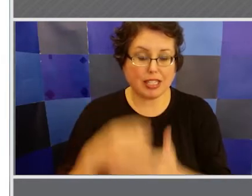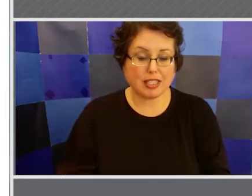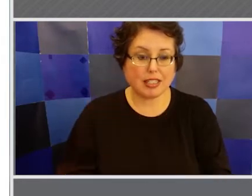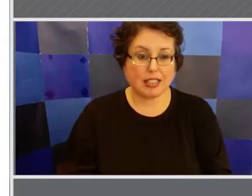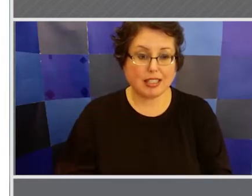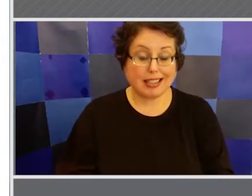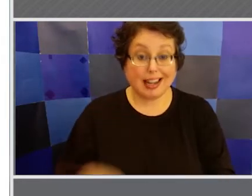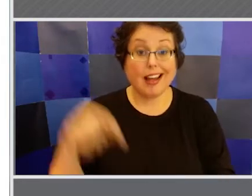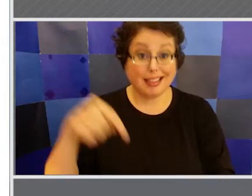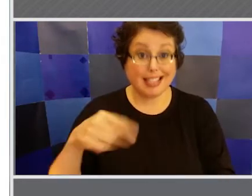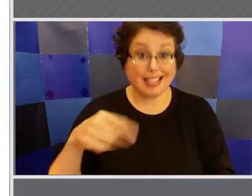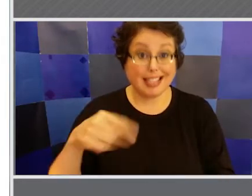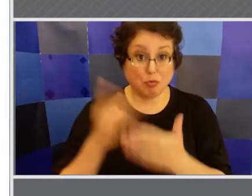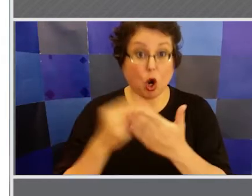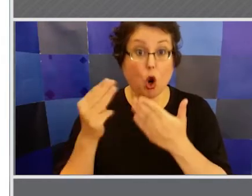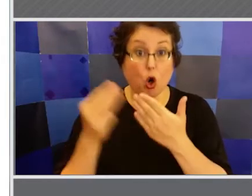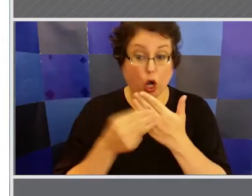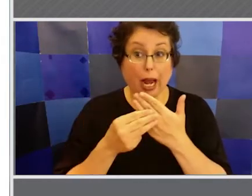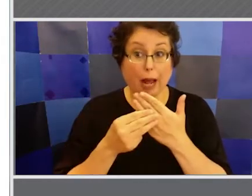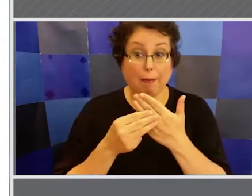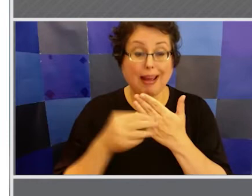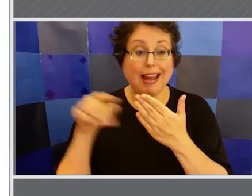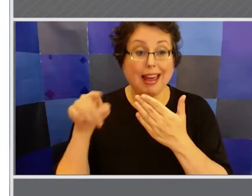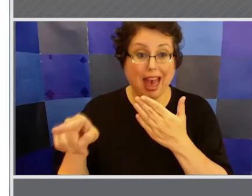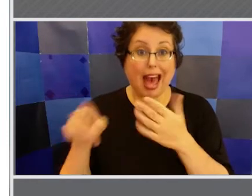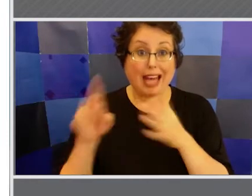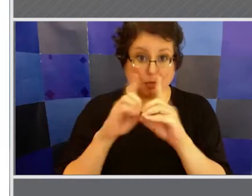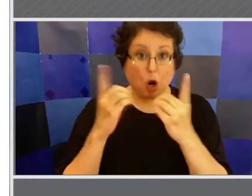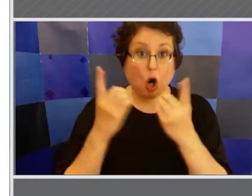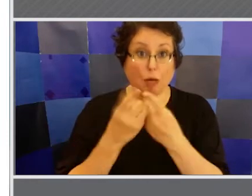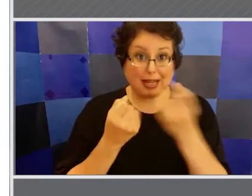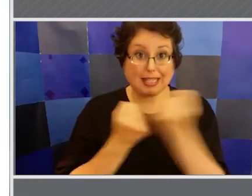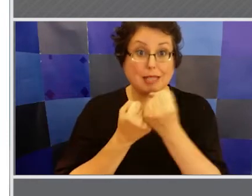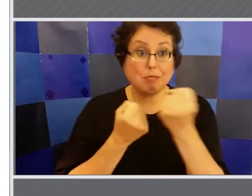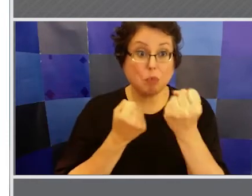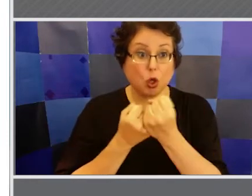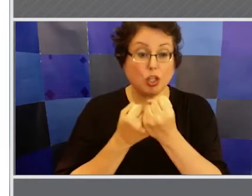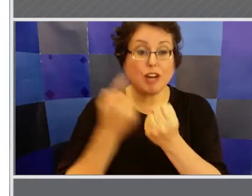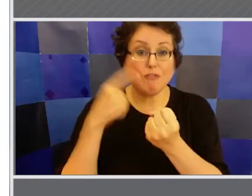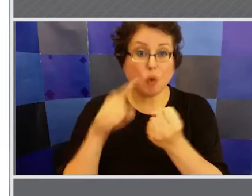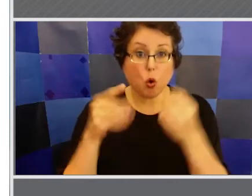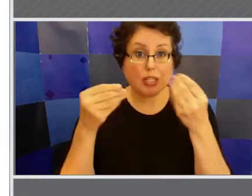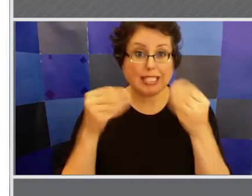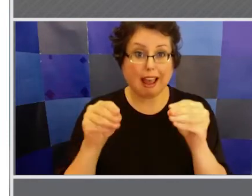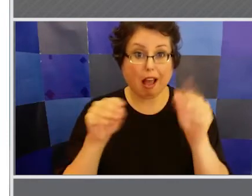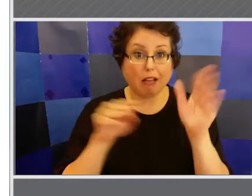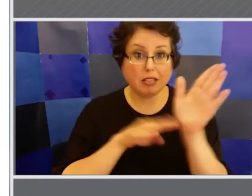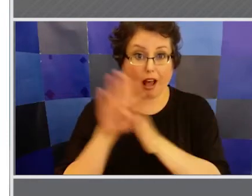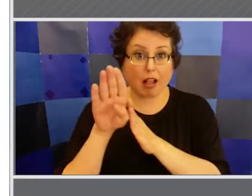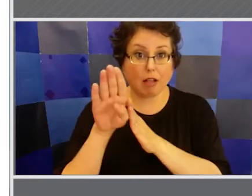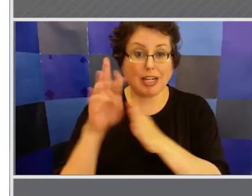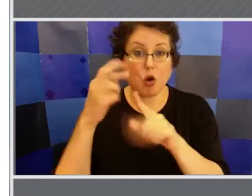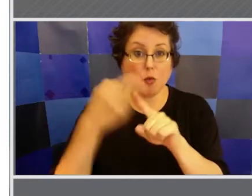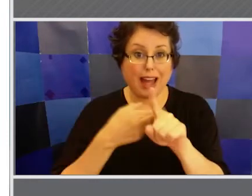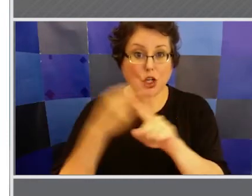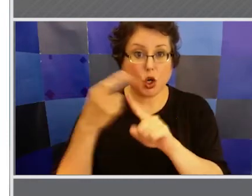Our programs in this department support as I said for sale developments rental developments,